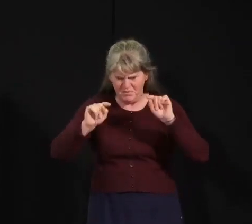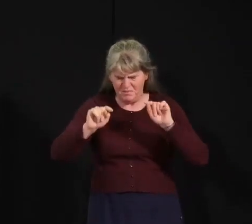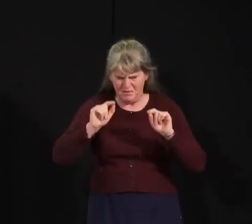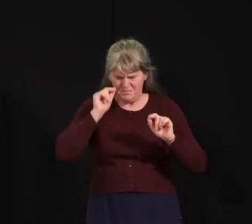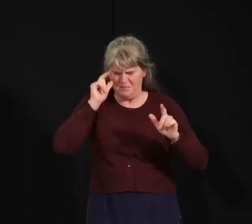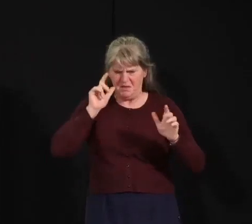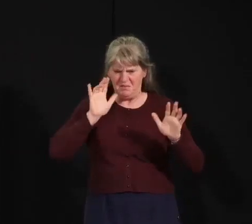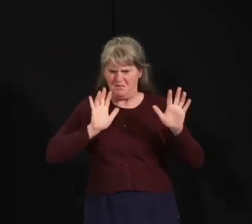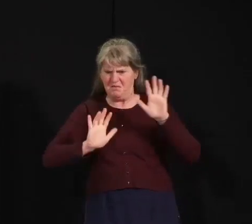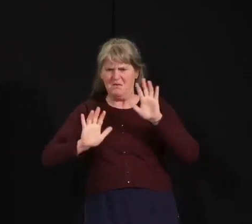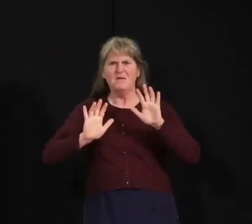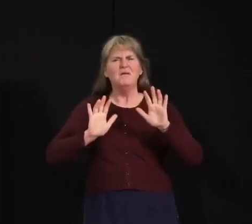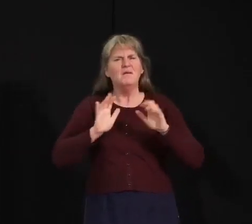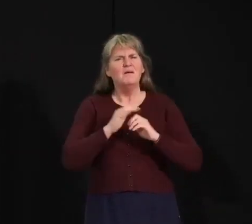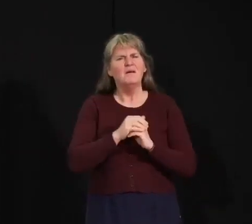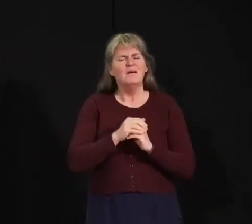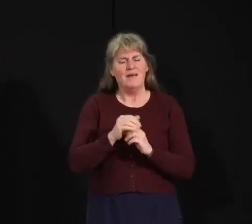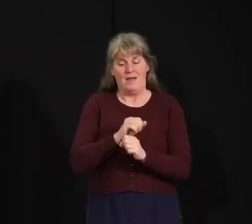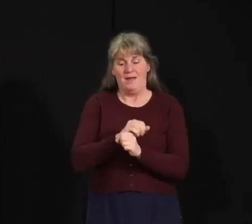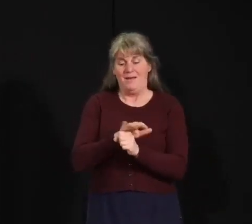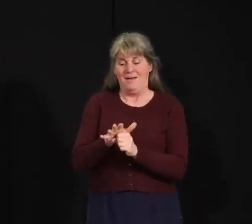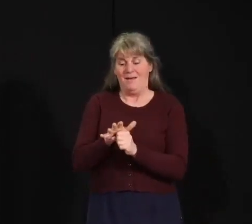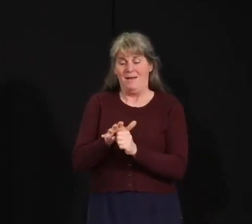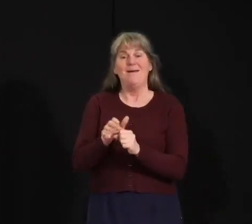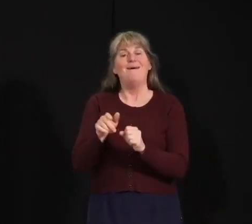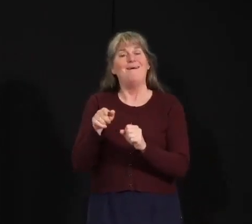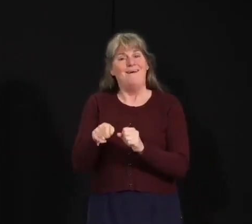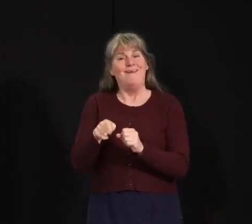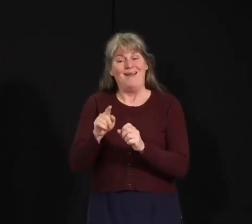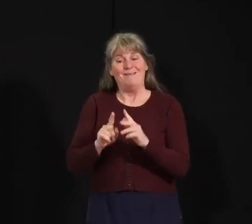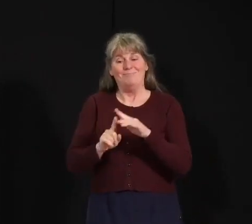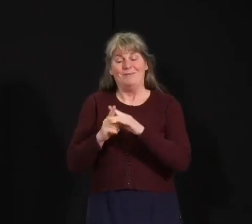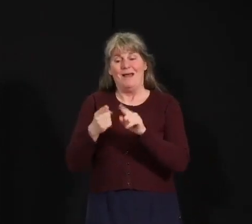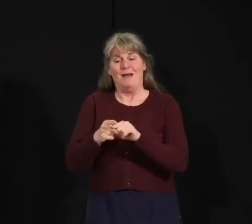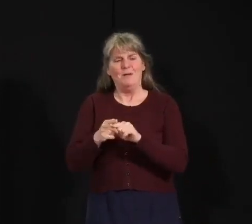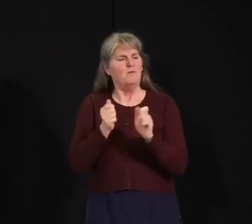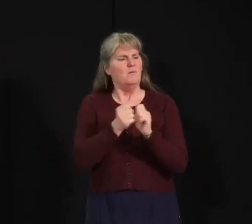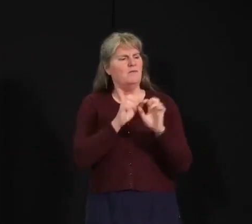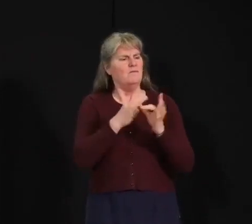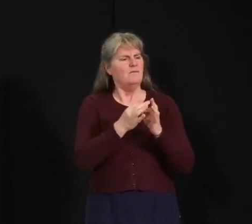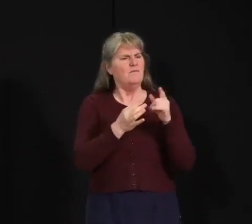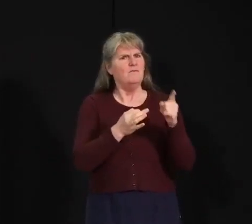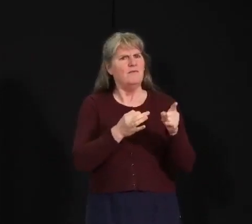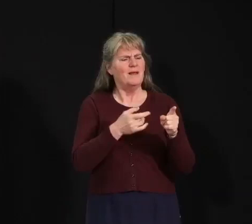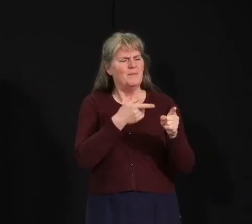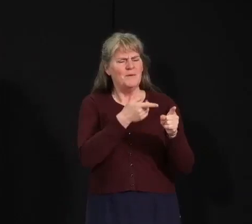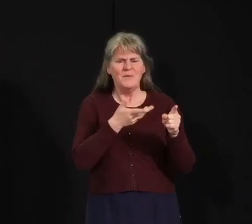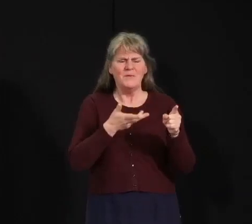presentations. COVID is an insidious disease that continues to teach us,